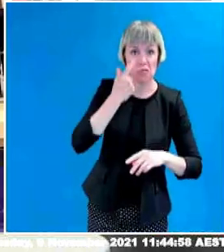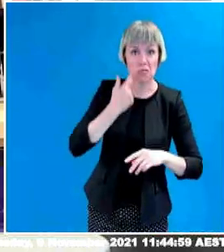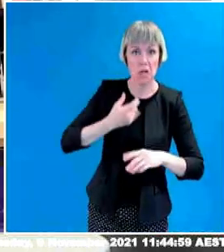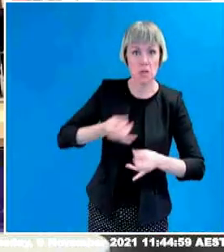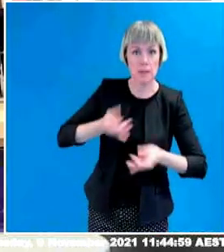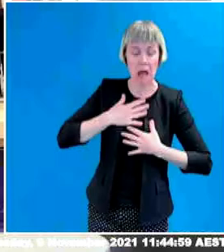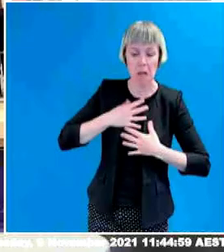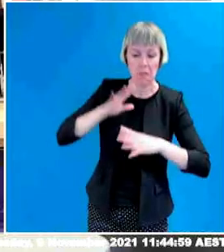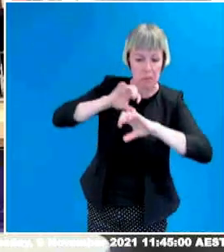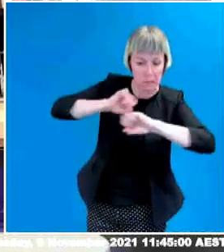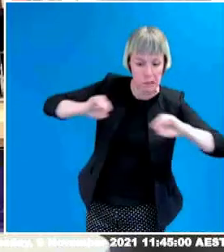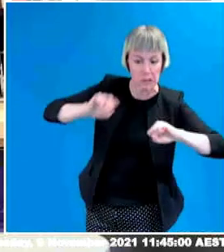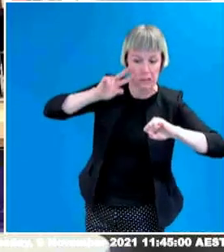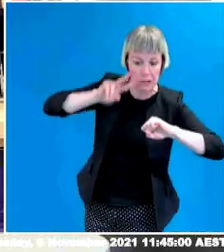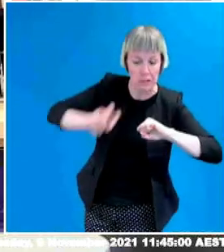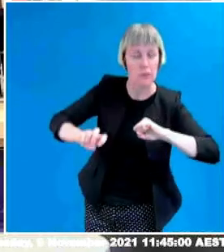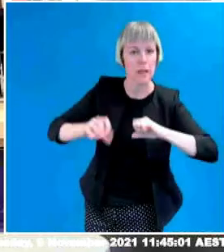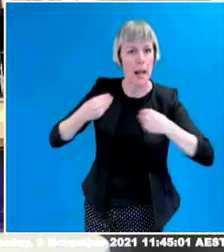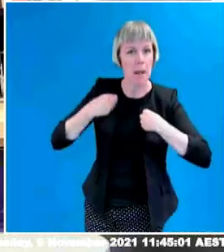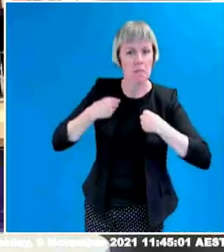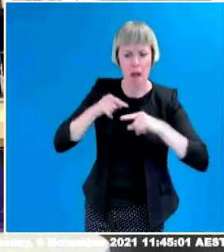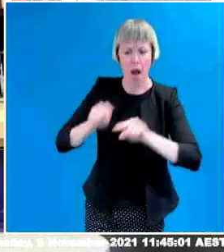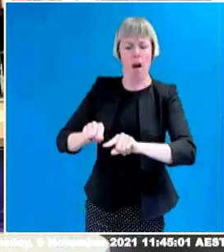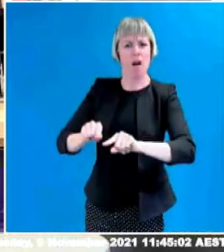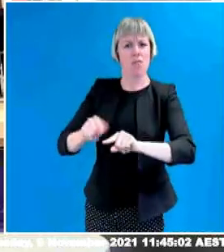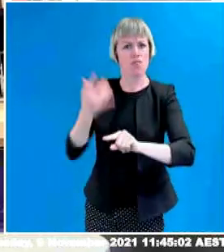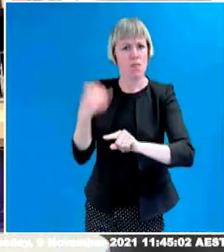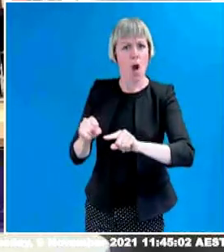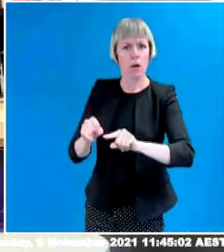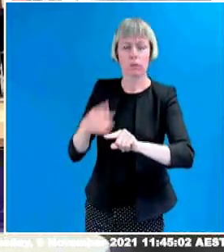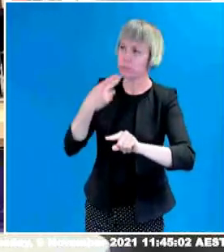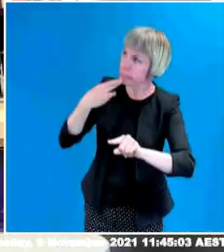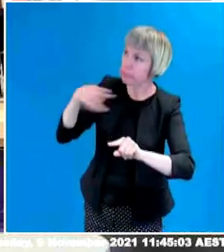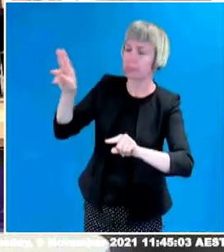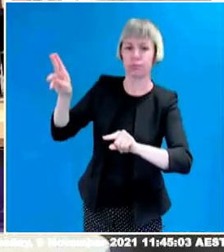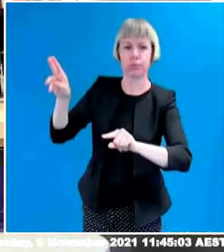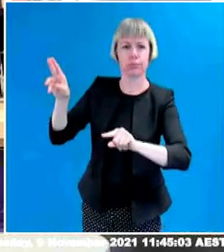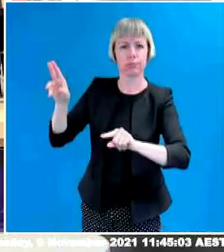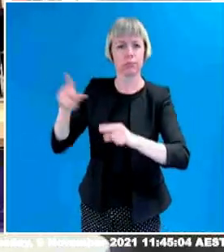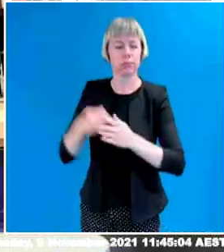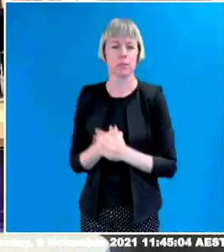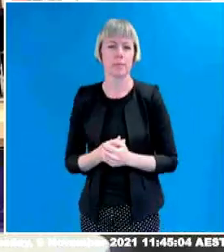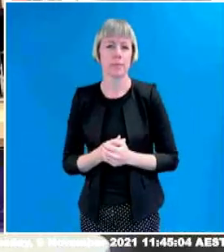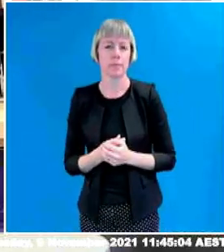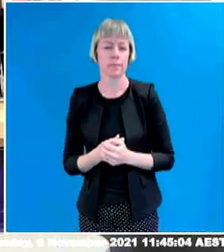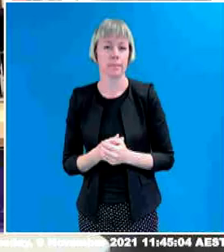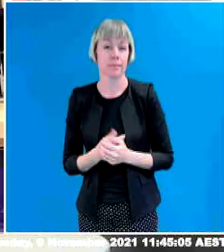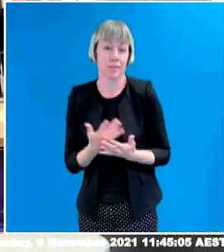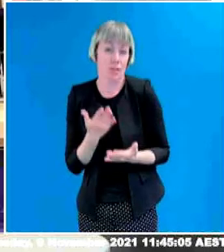We don't do that with laws around taxation, but we are comfortable with human rights to leave it up to the market and civil society to monitor it.